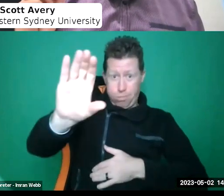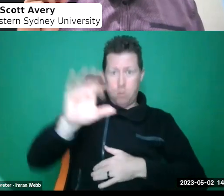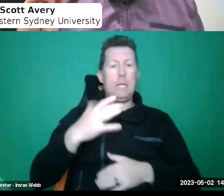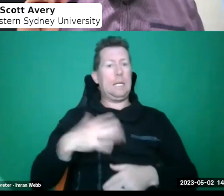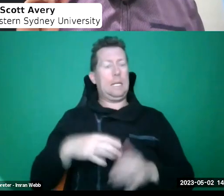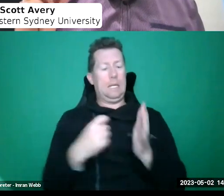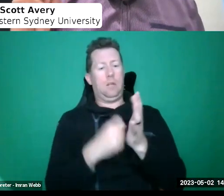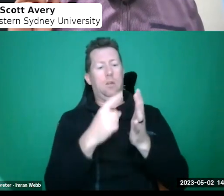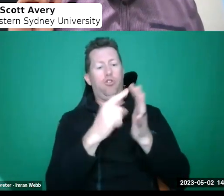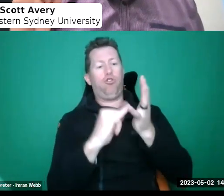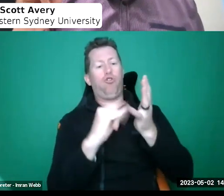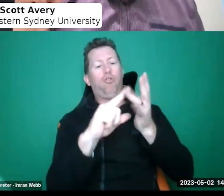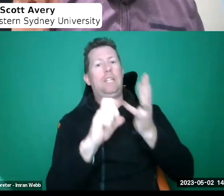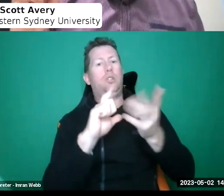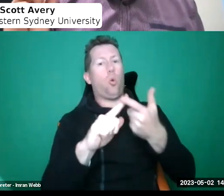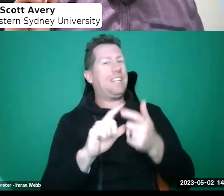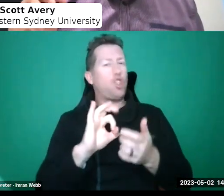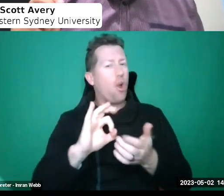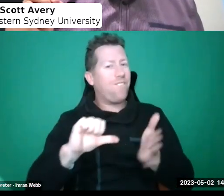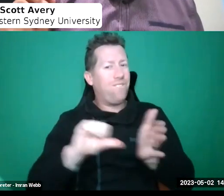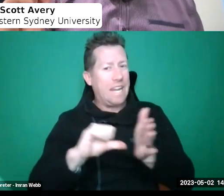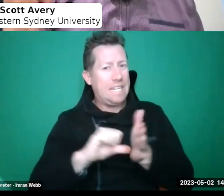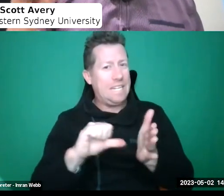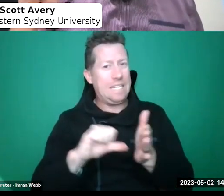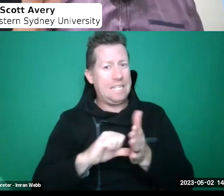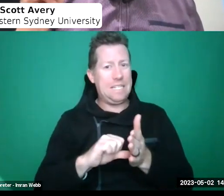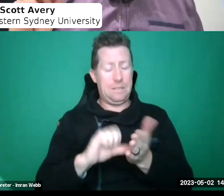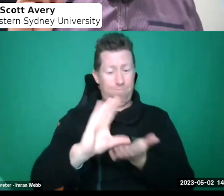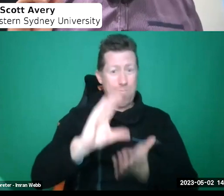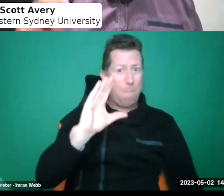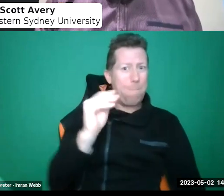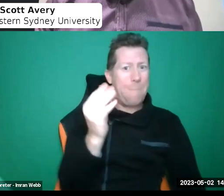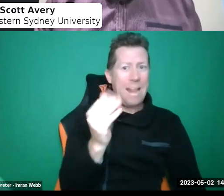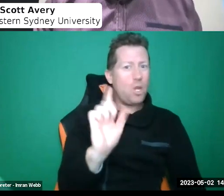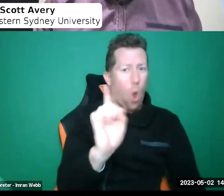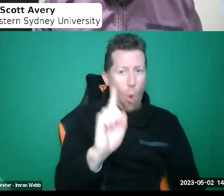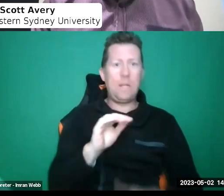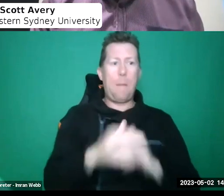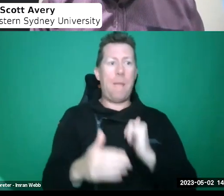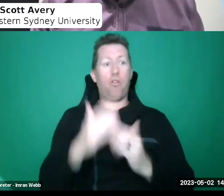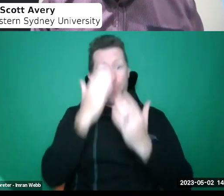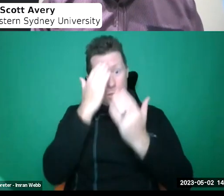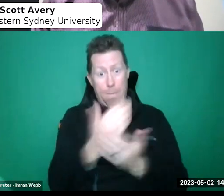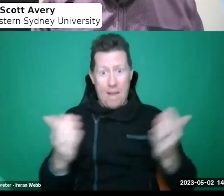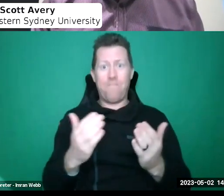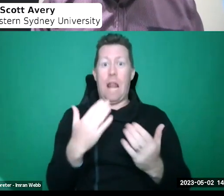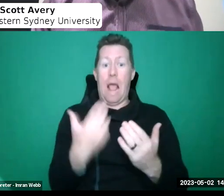resource it not fund it. It's not about the dollars, it's about the respectful resourcing of the community organizations